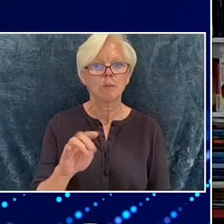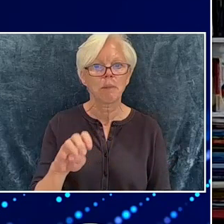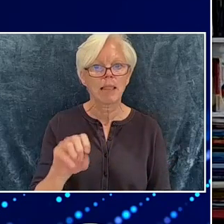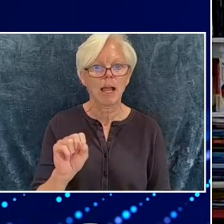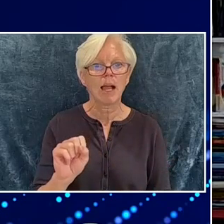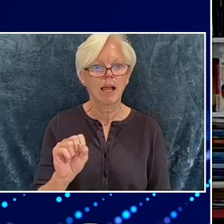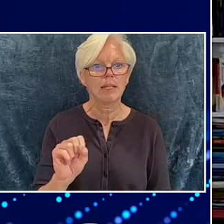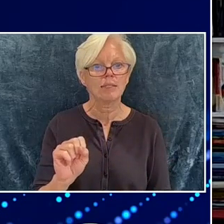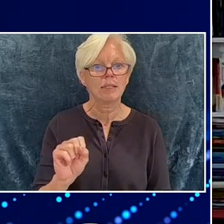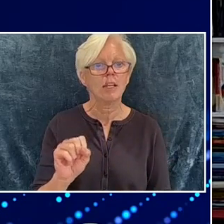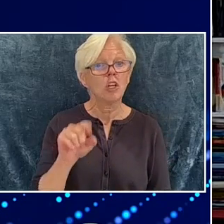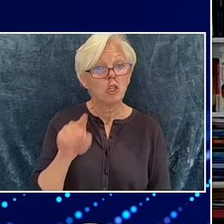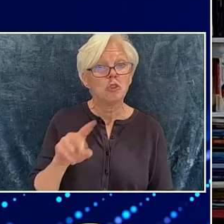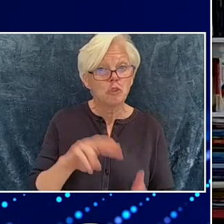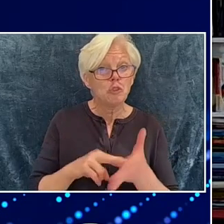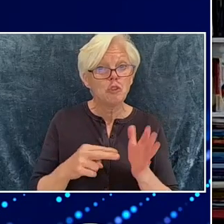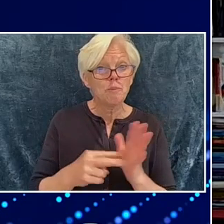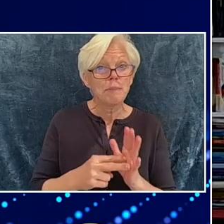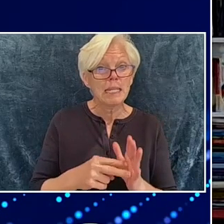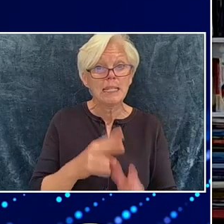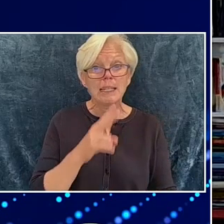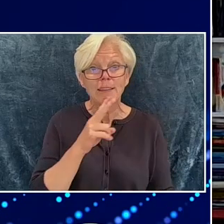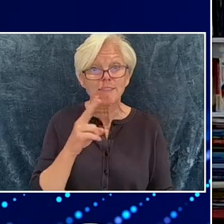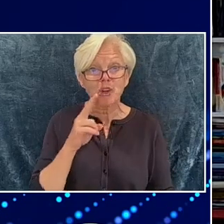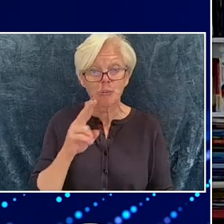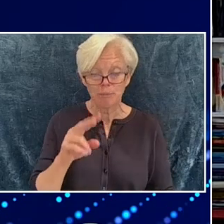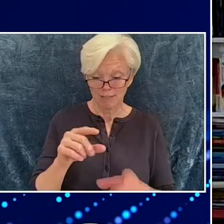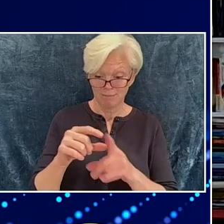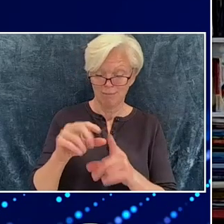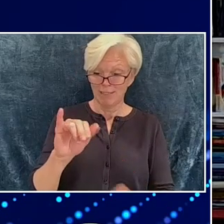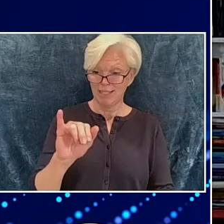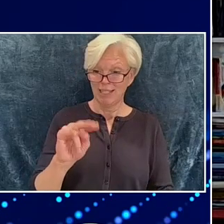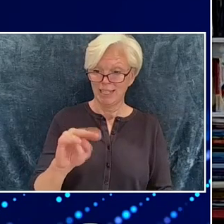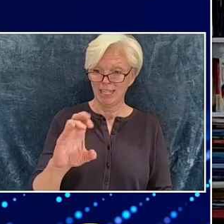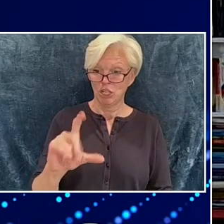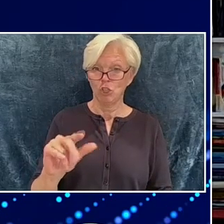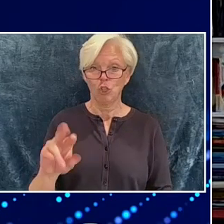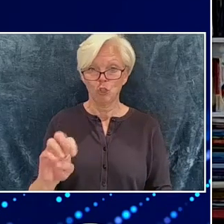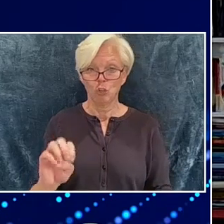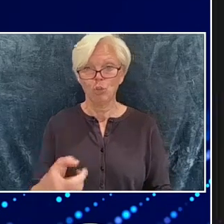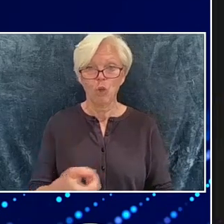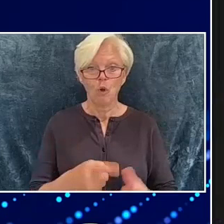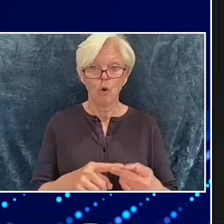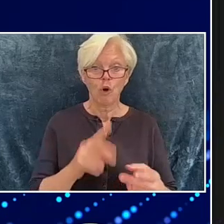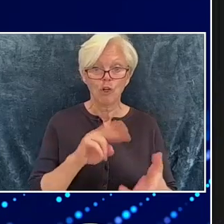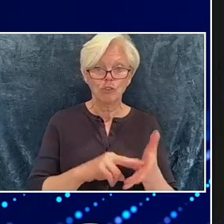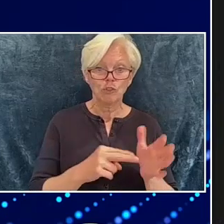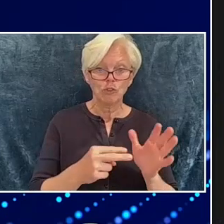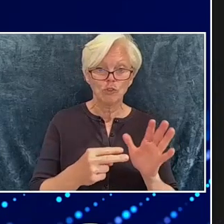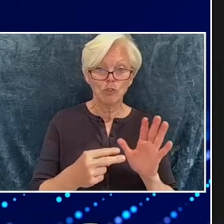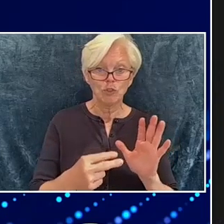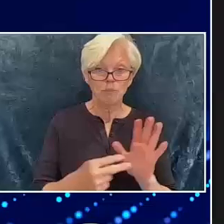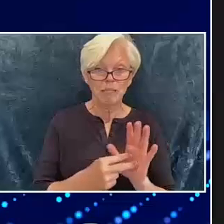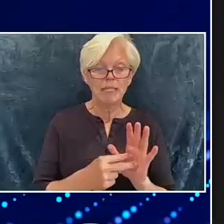Do you mean the verb include? Or do you mean auto bill? Because if- you know, if an institution